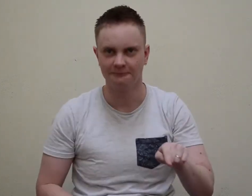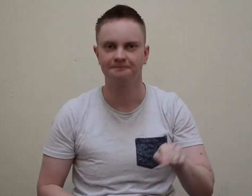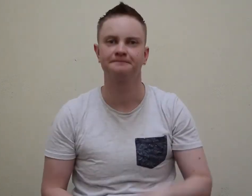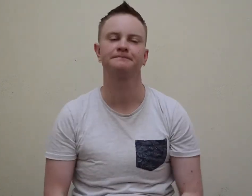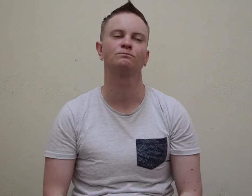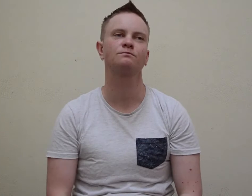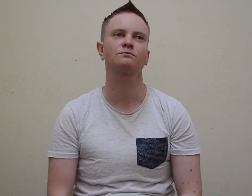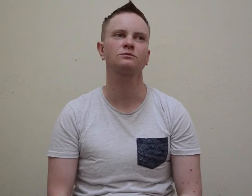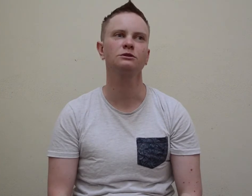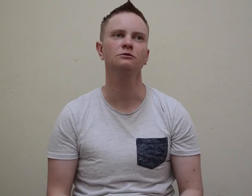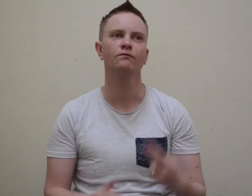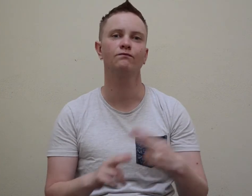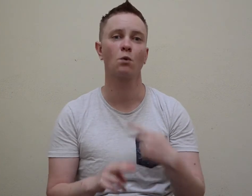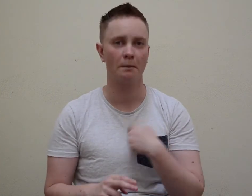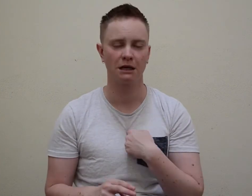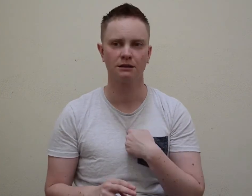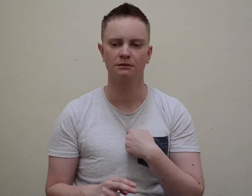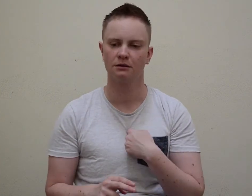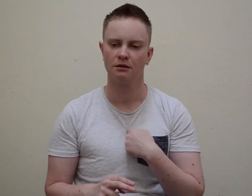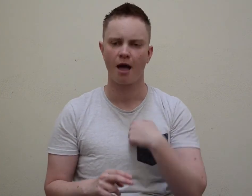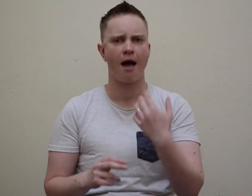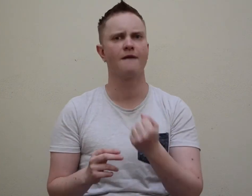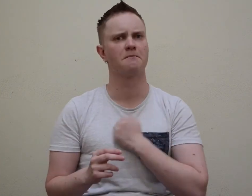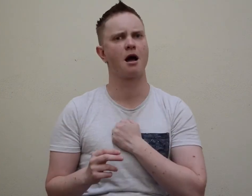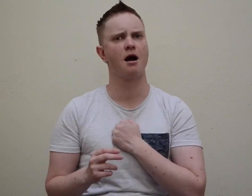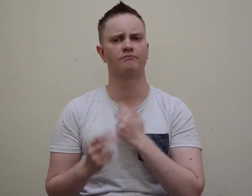it just goes through the roof. It just, you know, so for me,